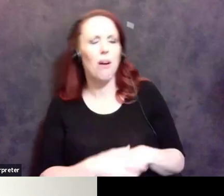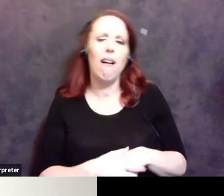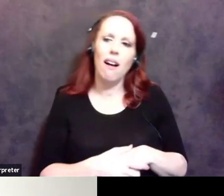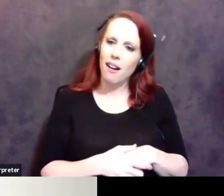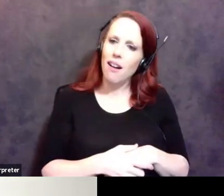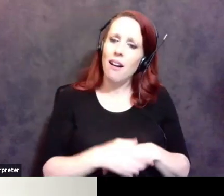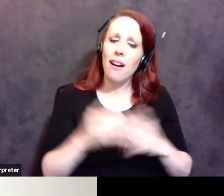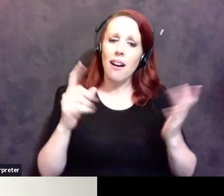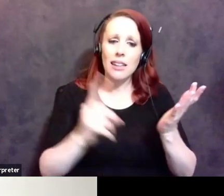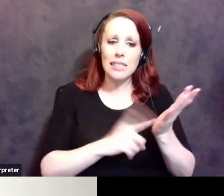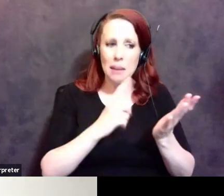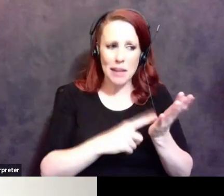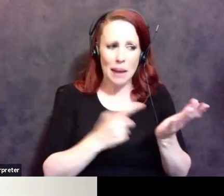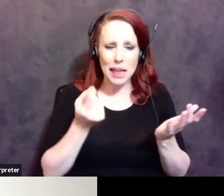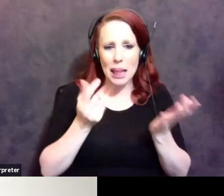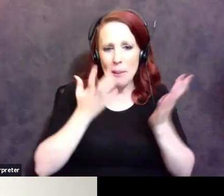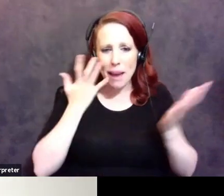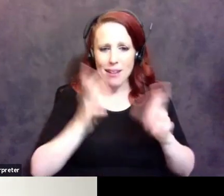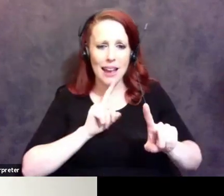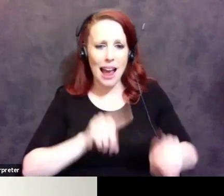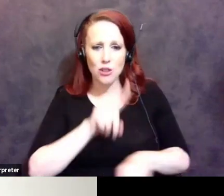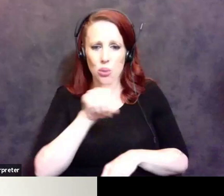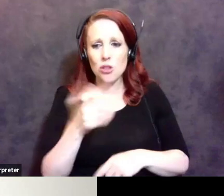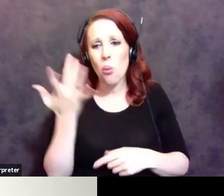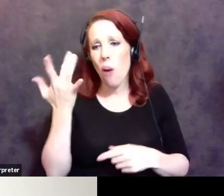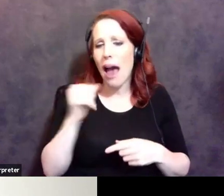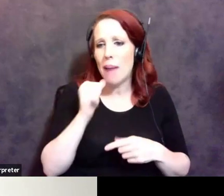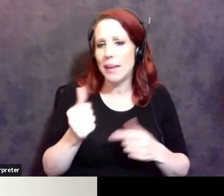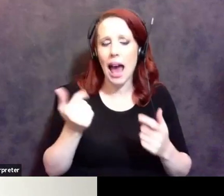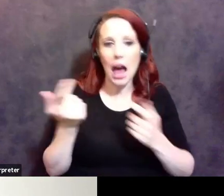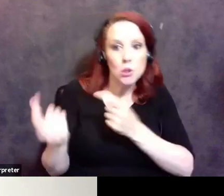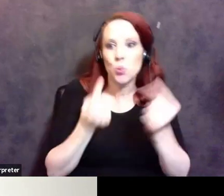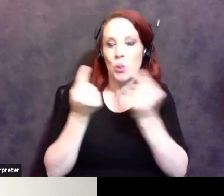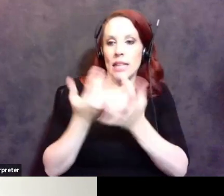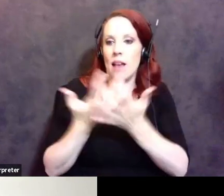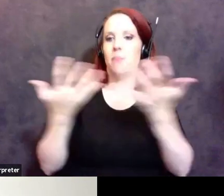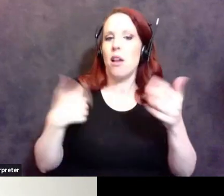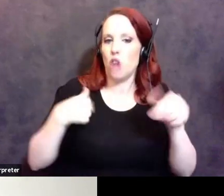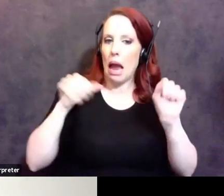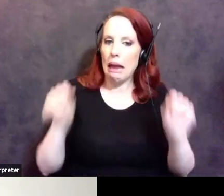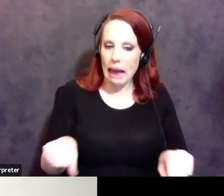around answering that question because I am not doing as much as I could. I have really